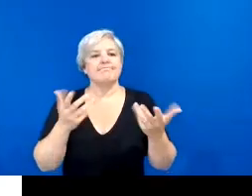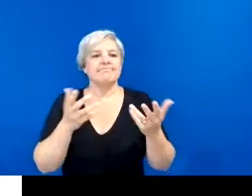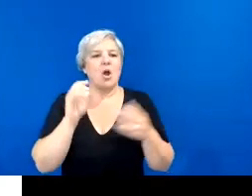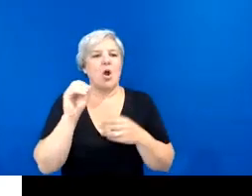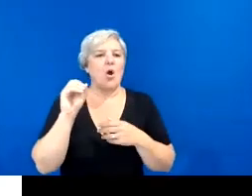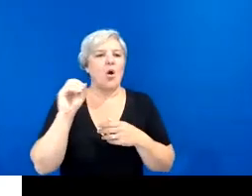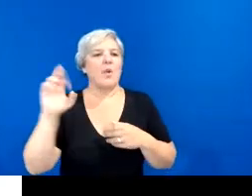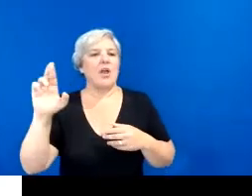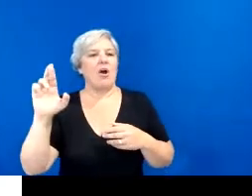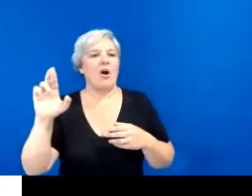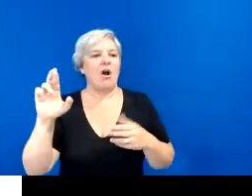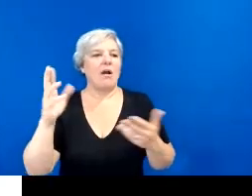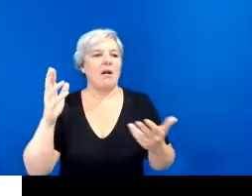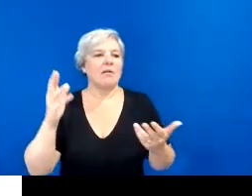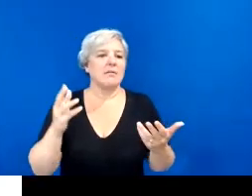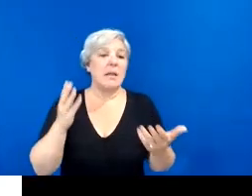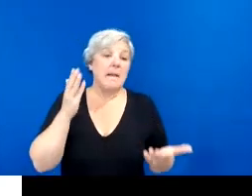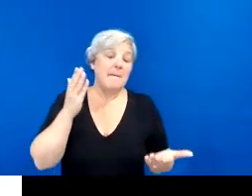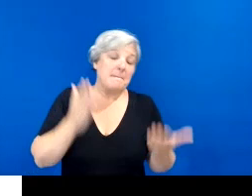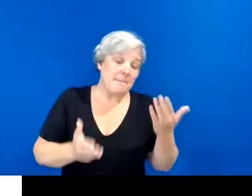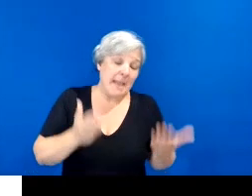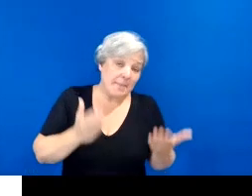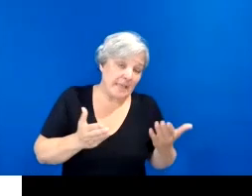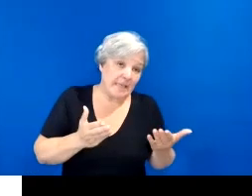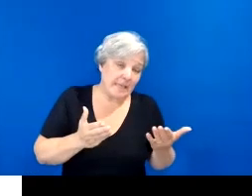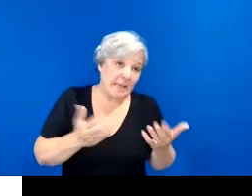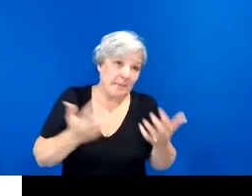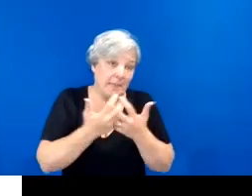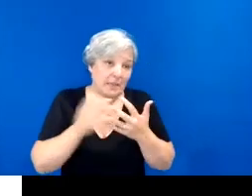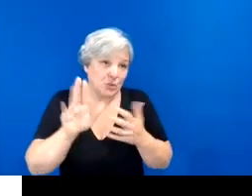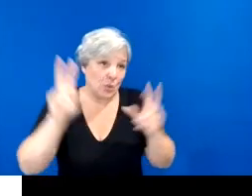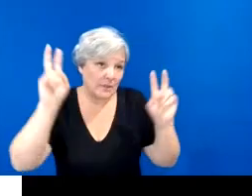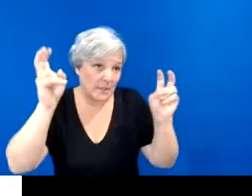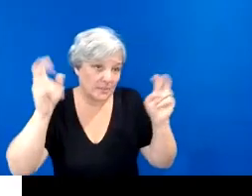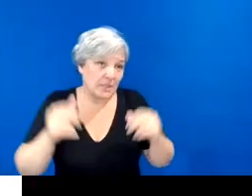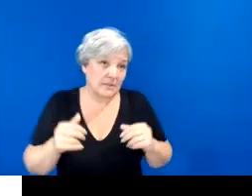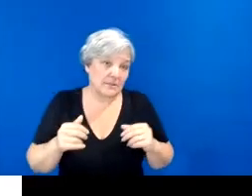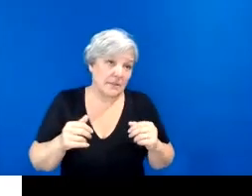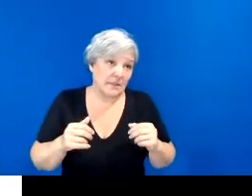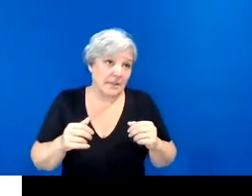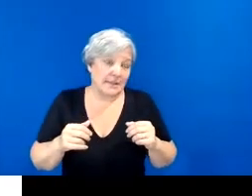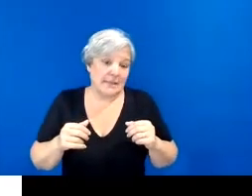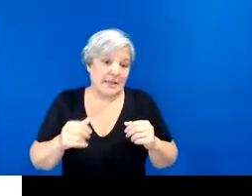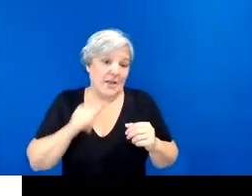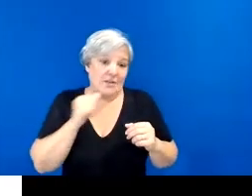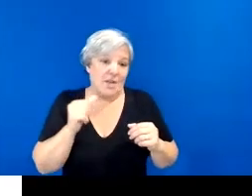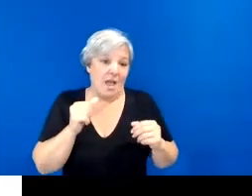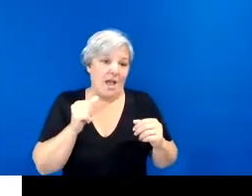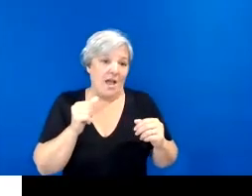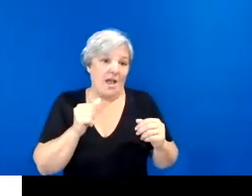may or may not, depending on your discipline, look exactly as shiny and new and perfect